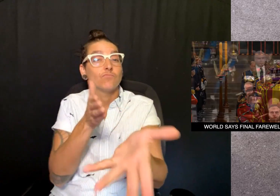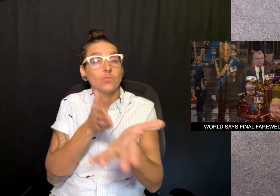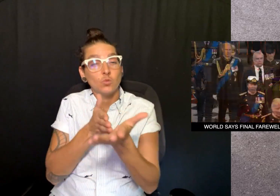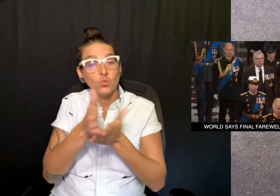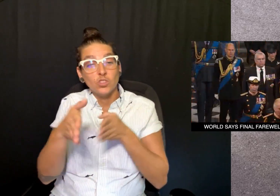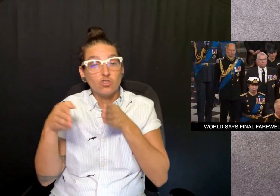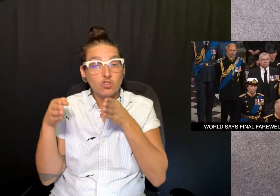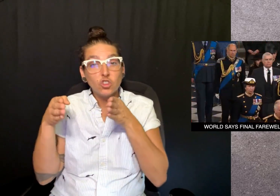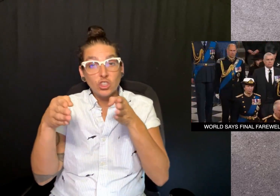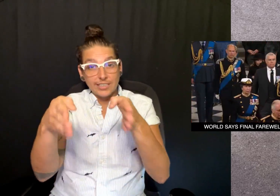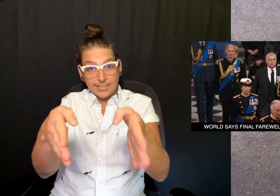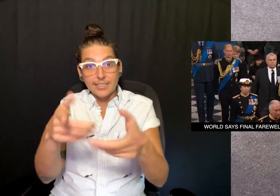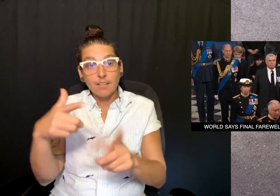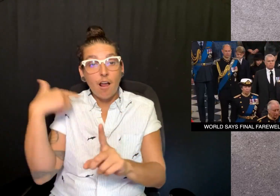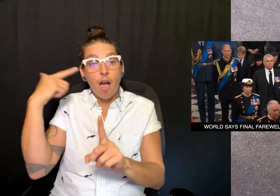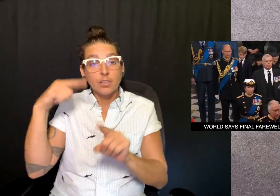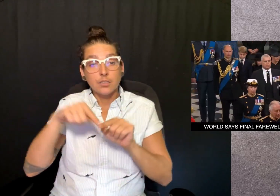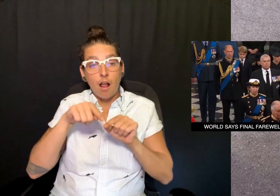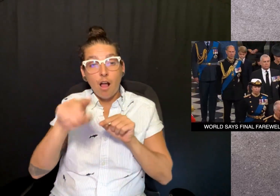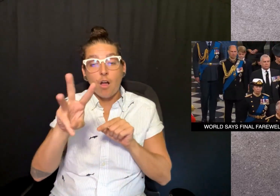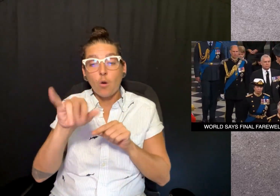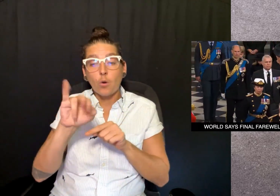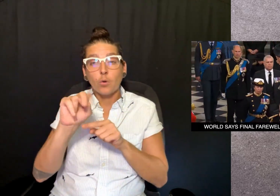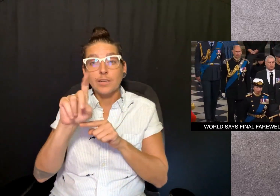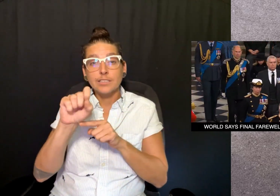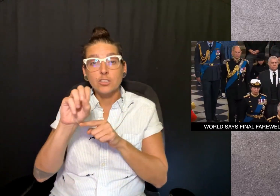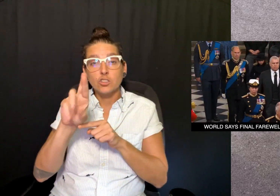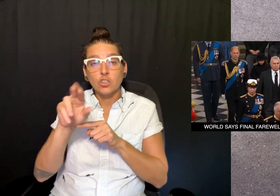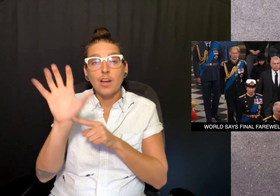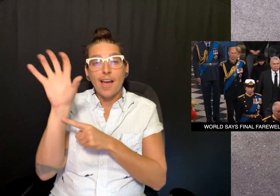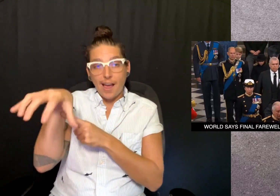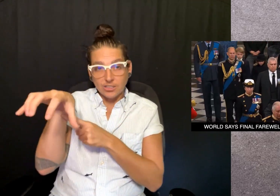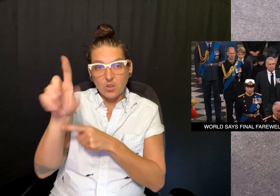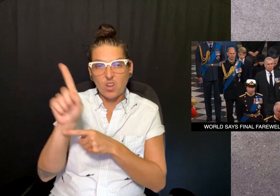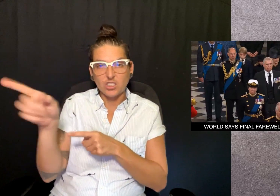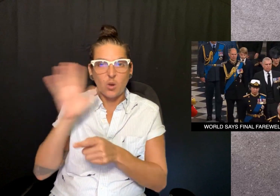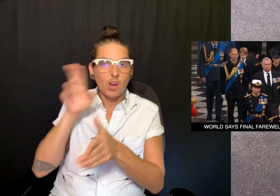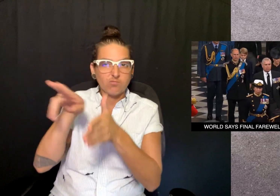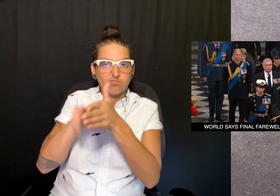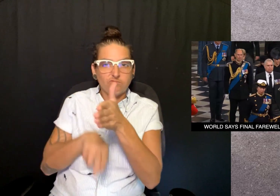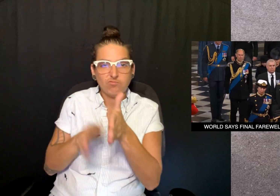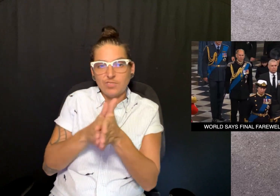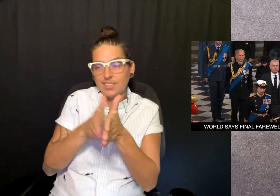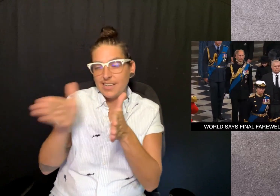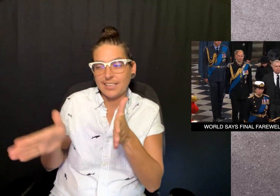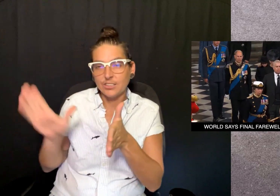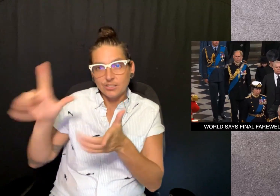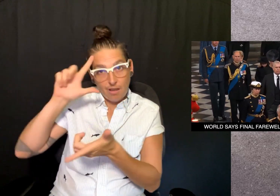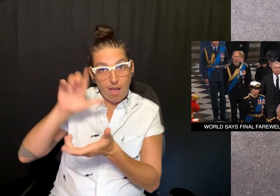the streets of London to Windsor Castle where she will be buried next to her husband Prince